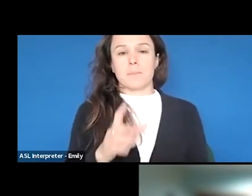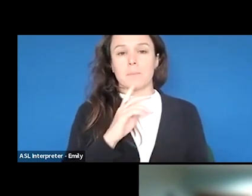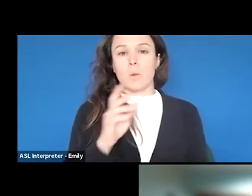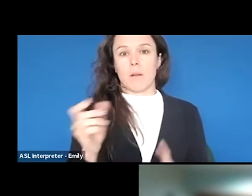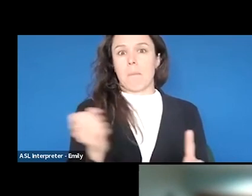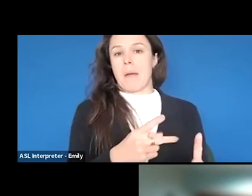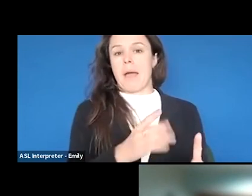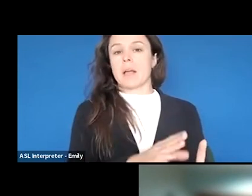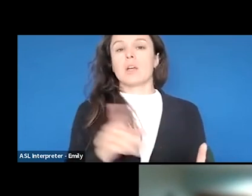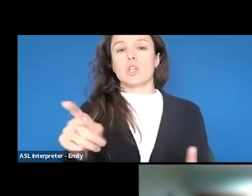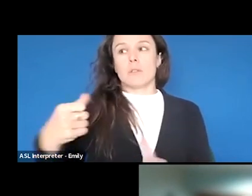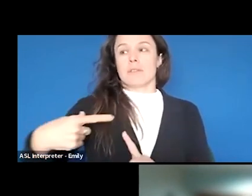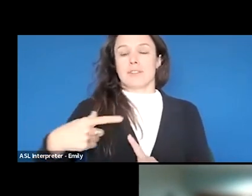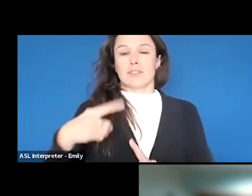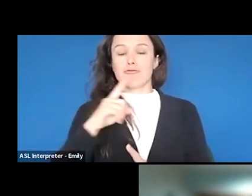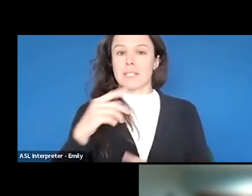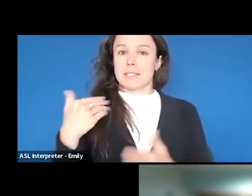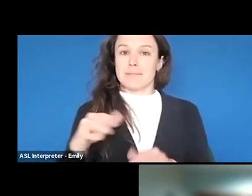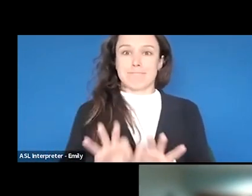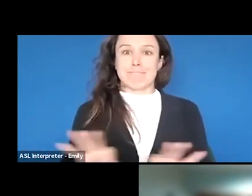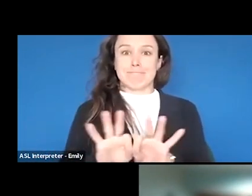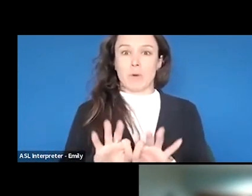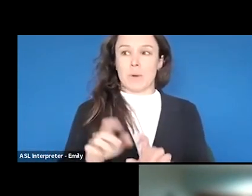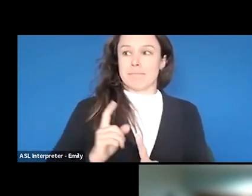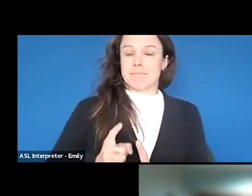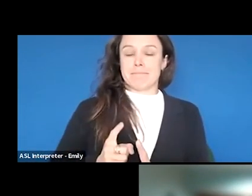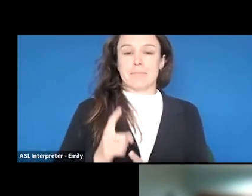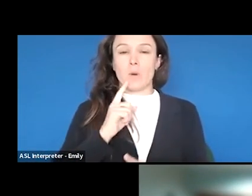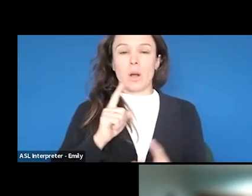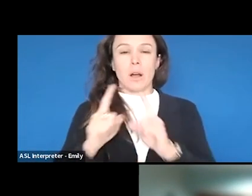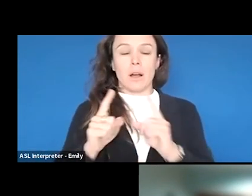very rich vein of discussion. Let me go to Ben Shneiderman now then.